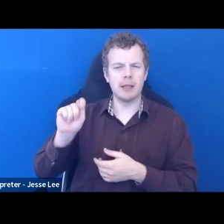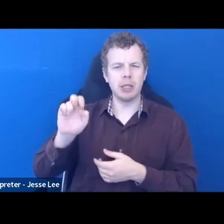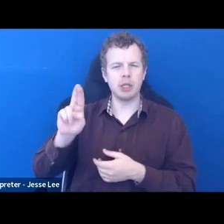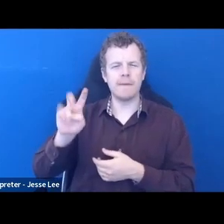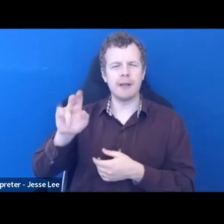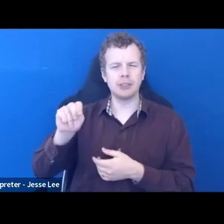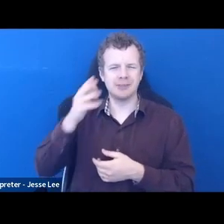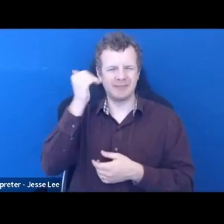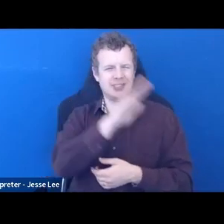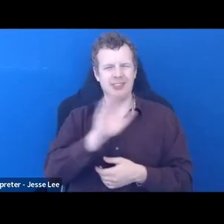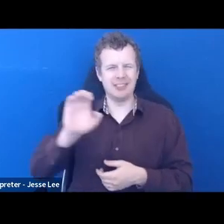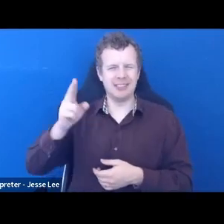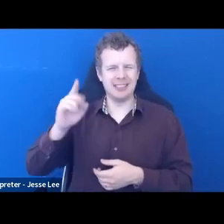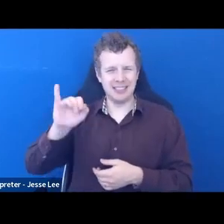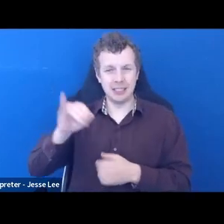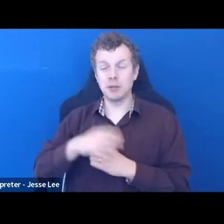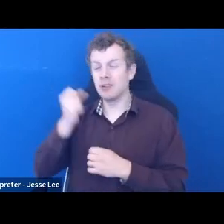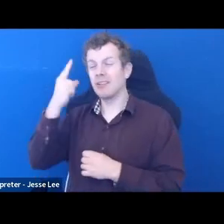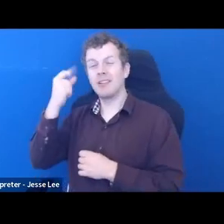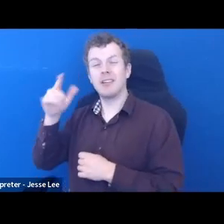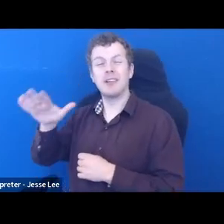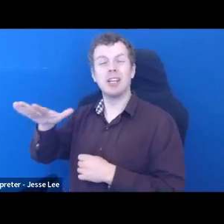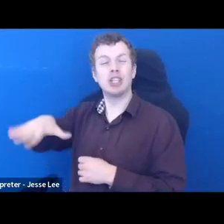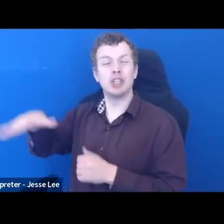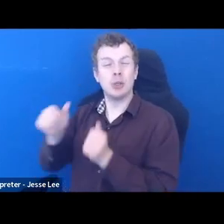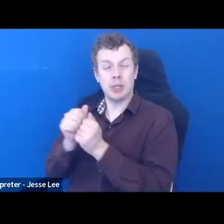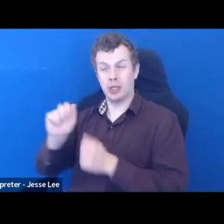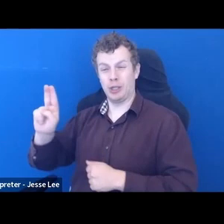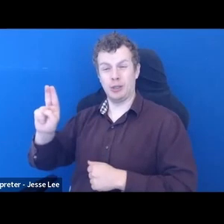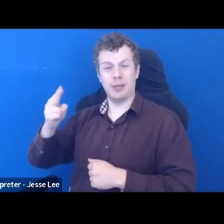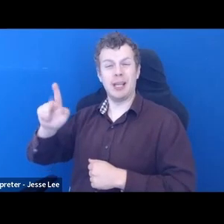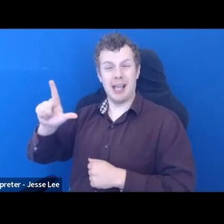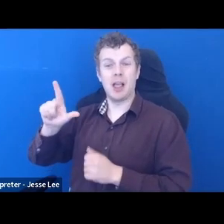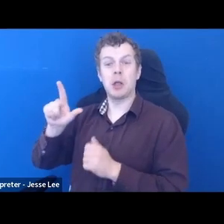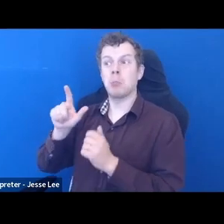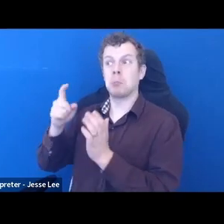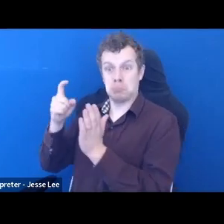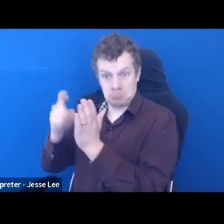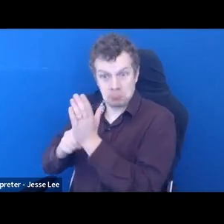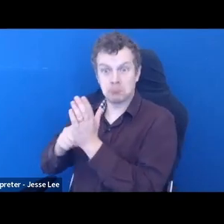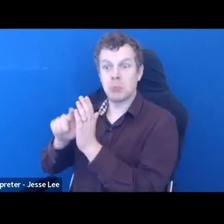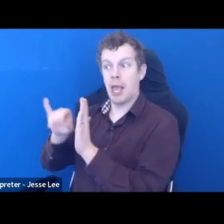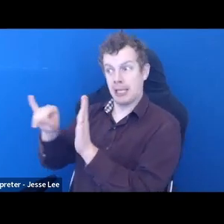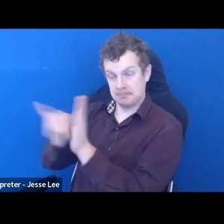For kids with unilateral hearing loss we might be identifying them and diagnosing them earlier in life.